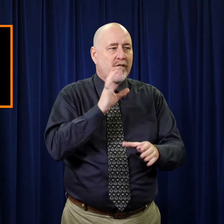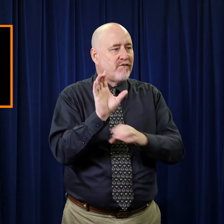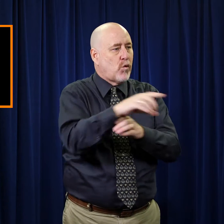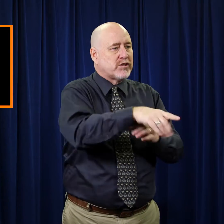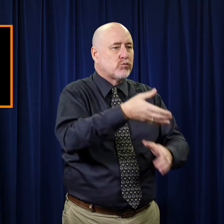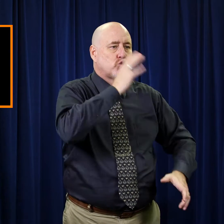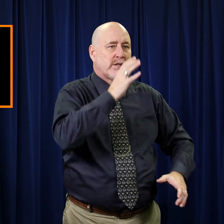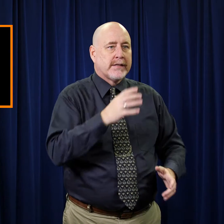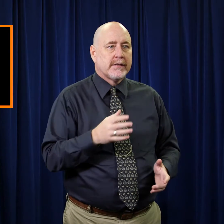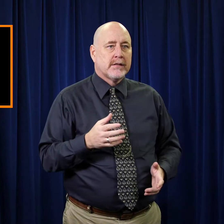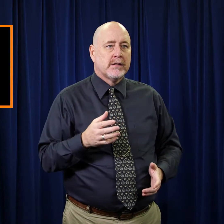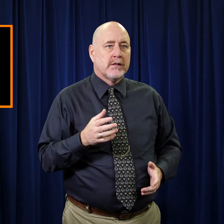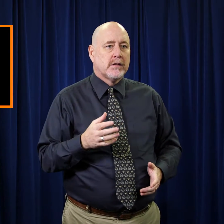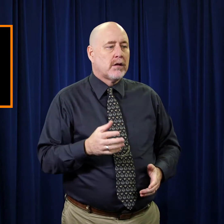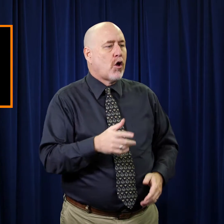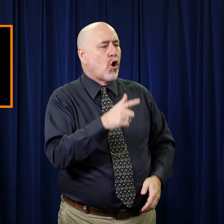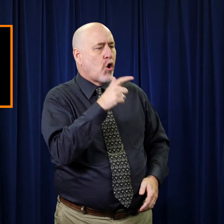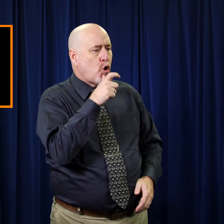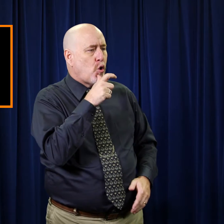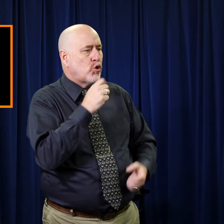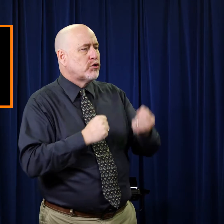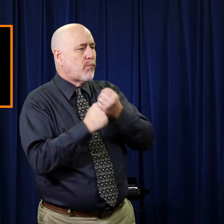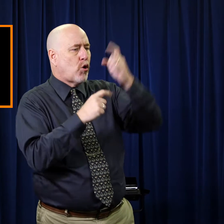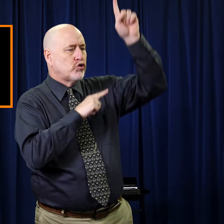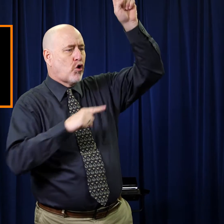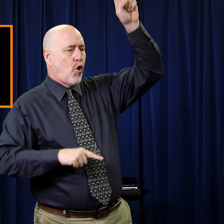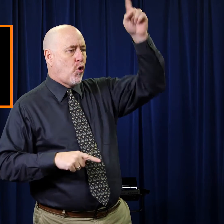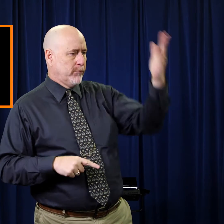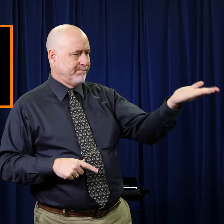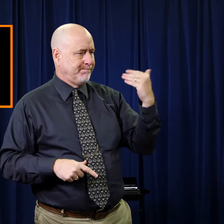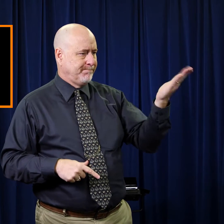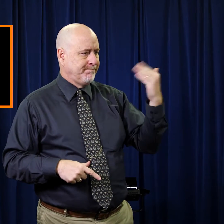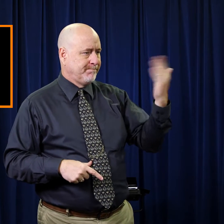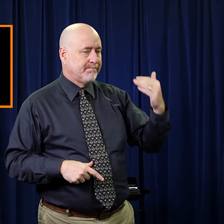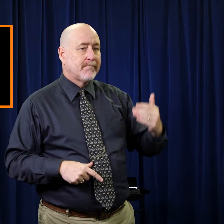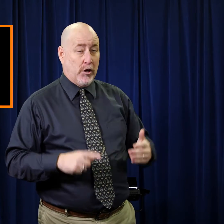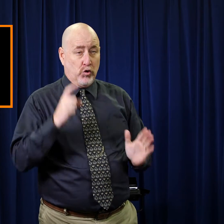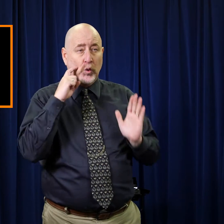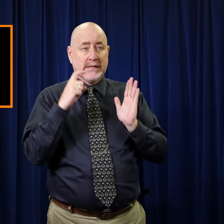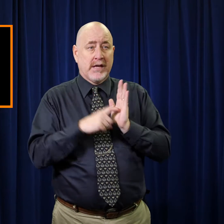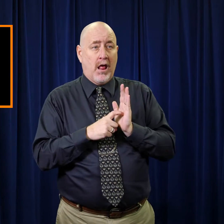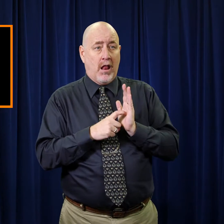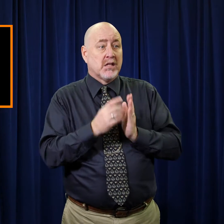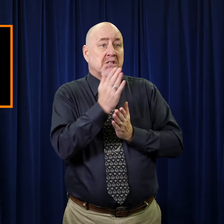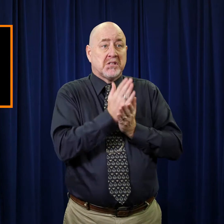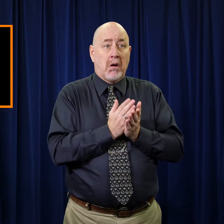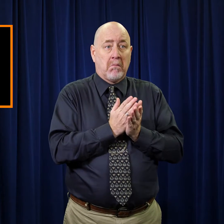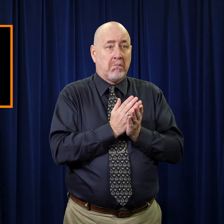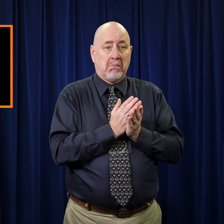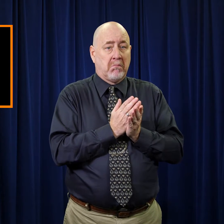drink and then he said, "Who's on the Lord's side?" And you could tell that